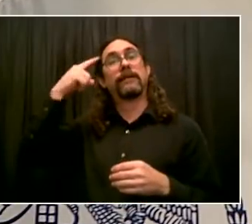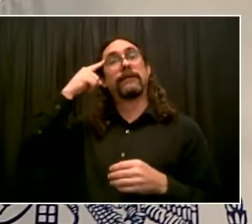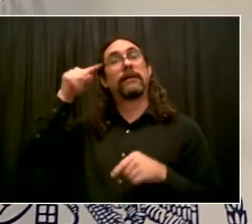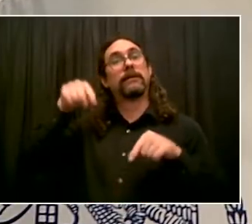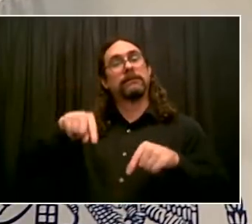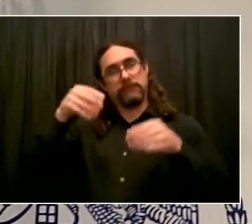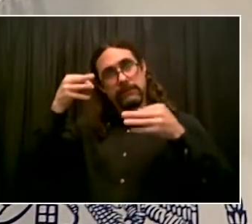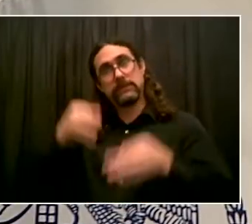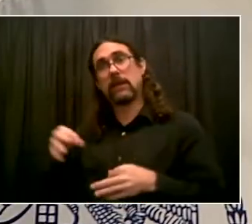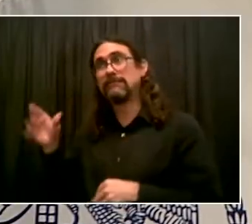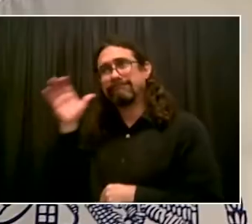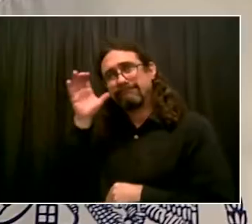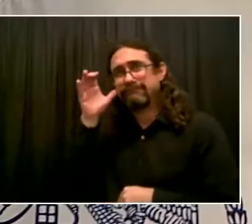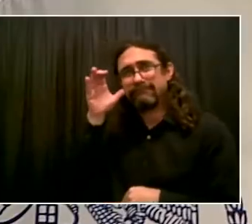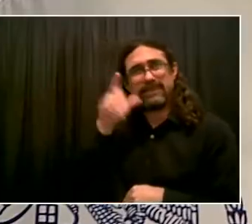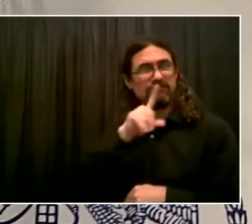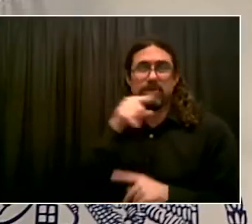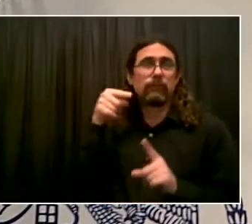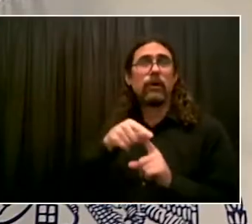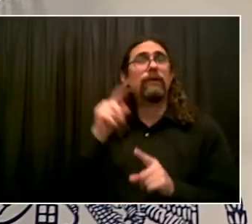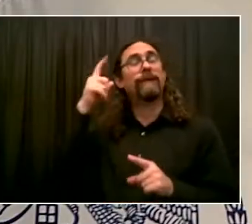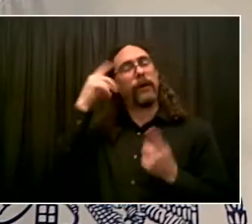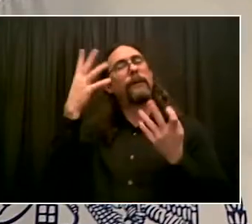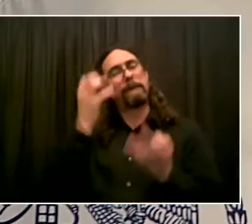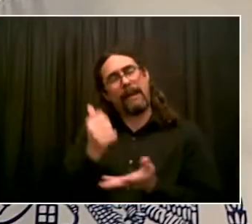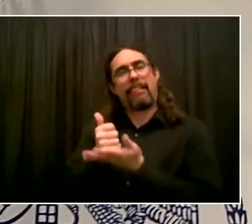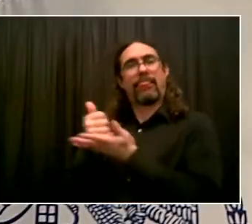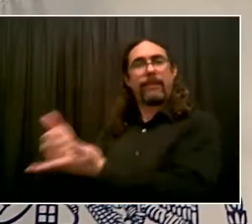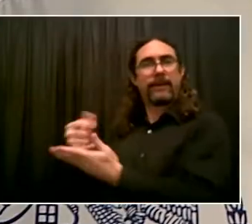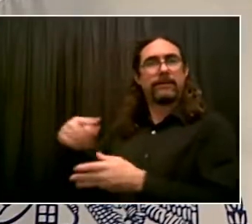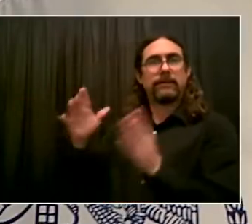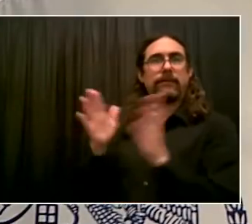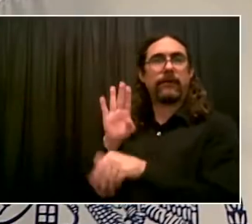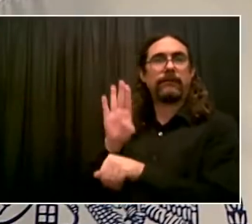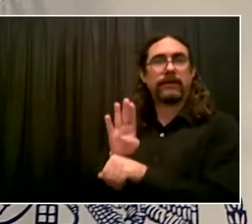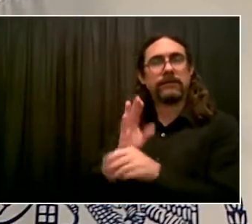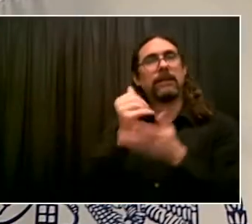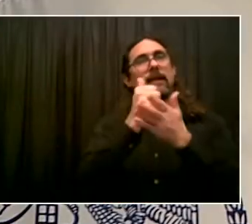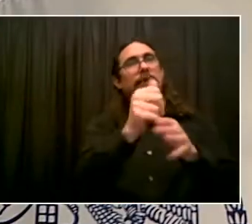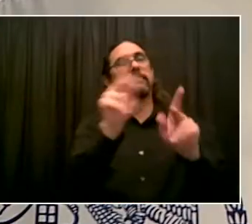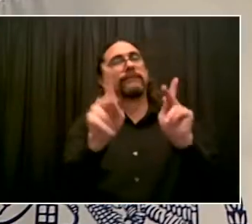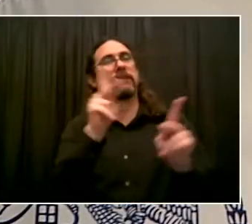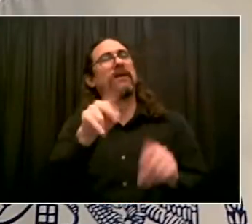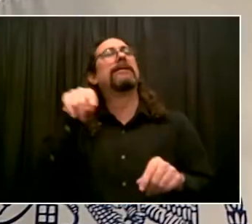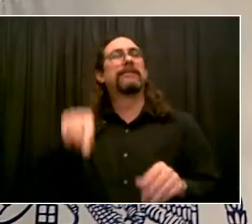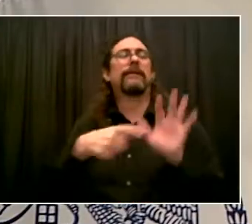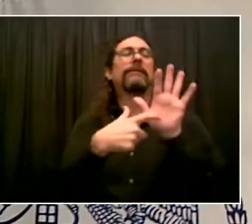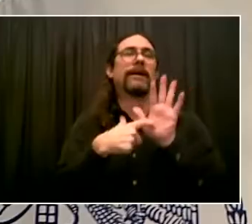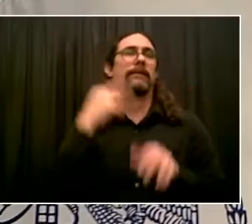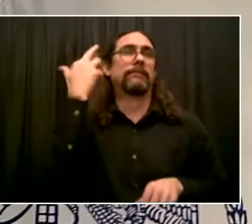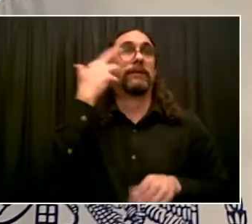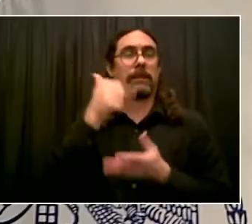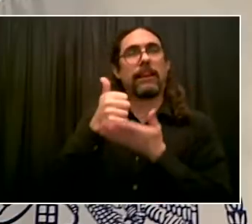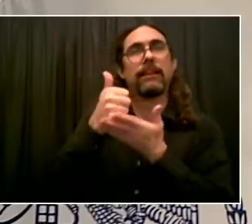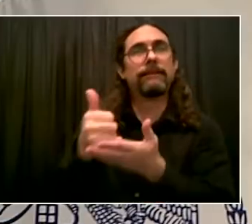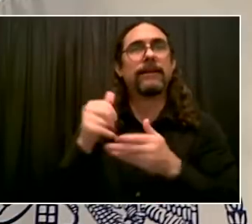EXAMPLE IT HELPS THE PRIVATE